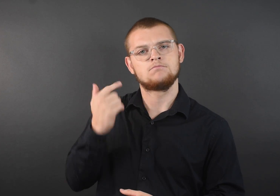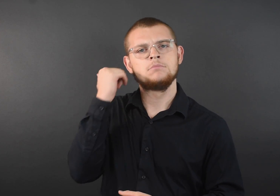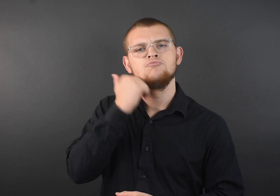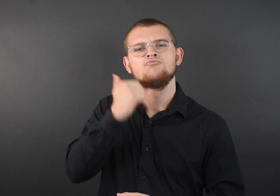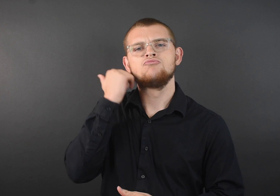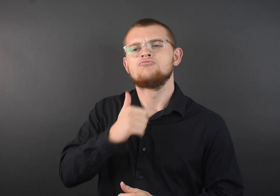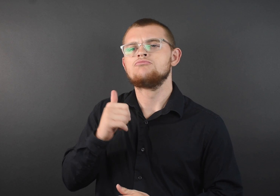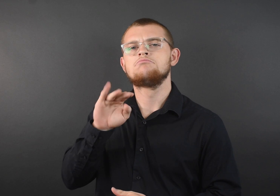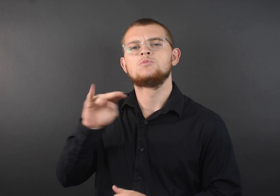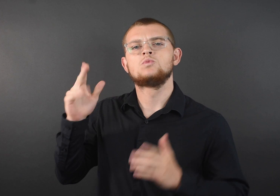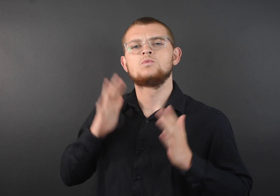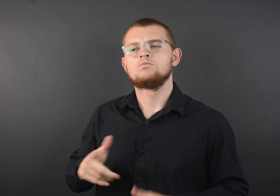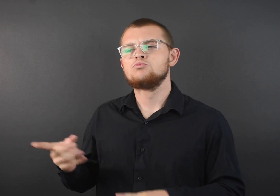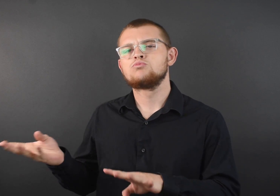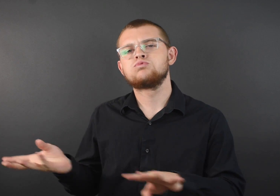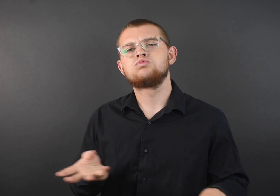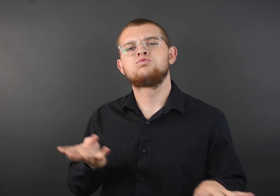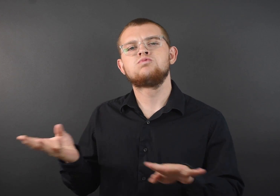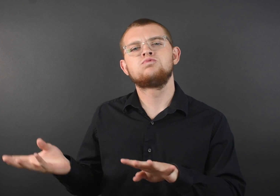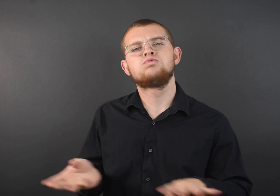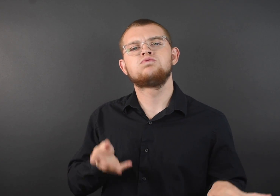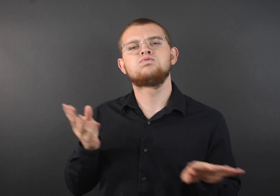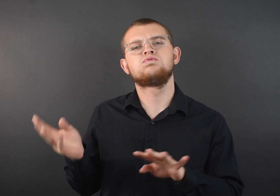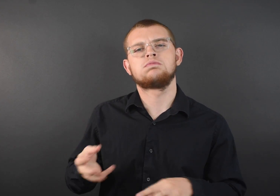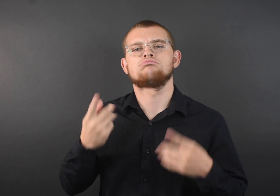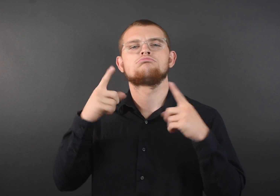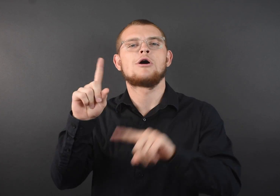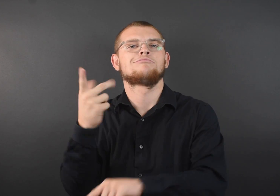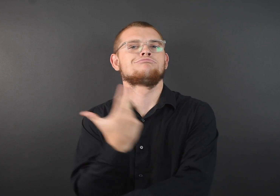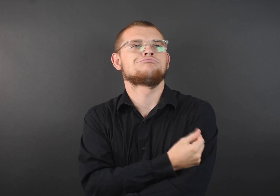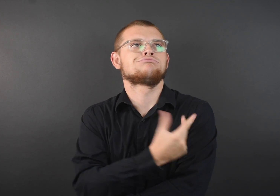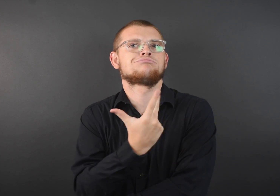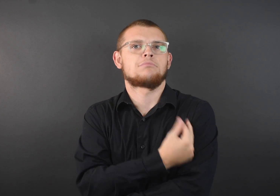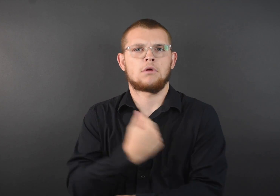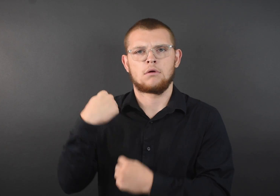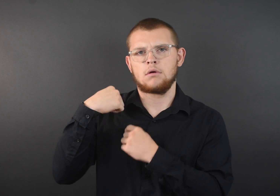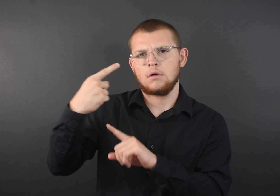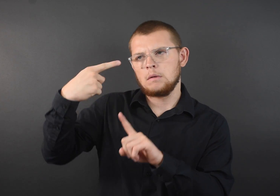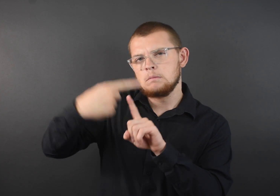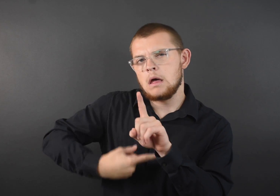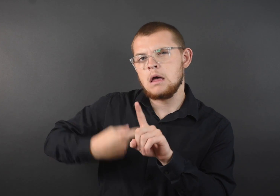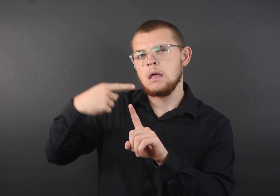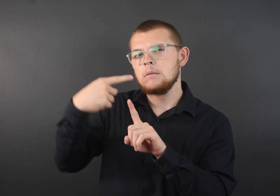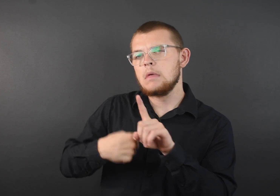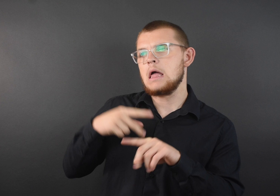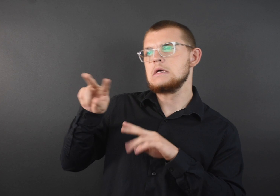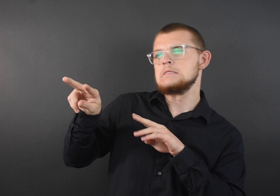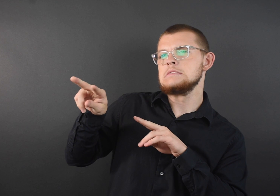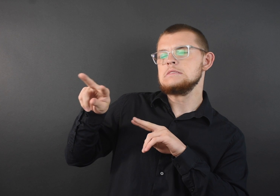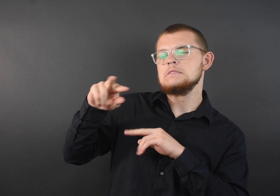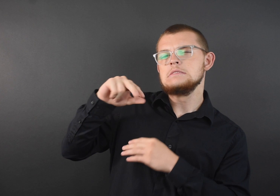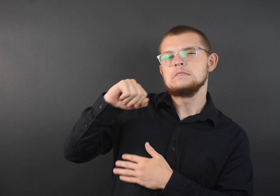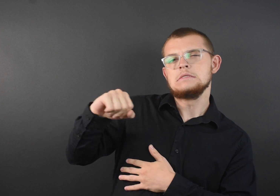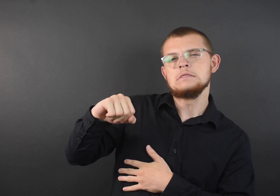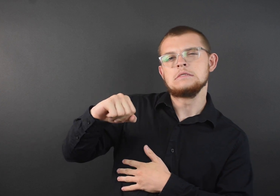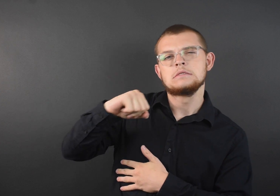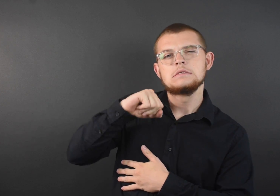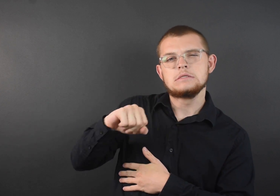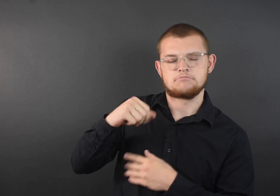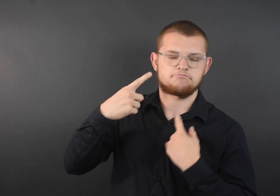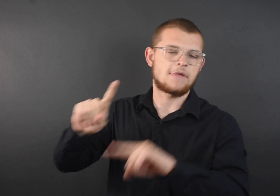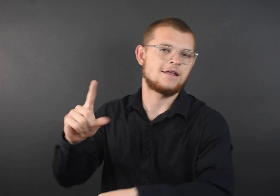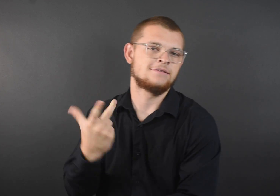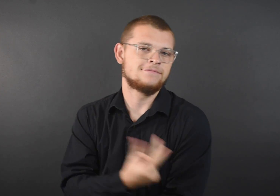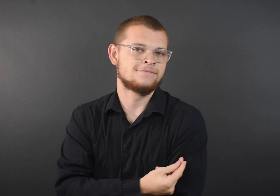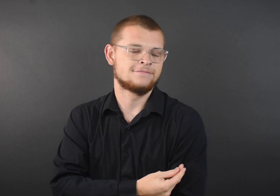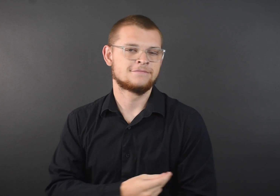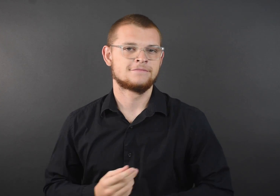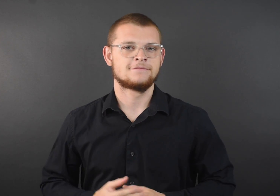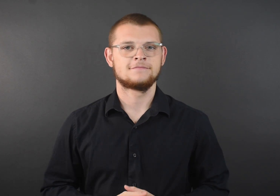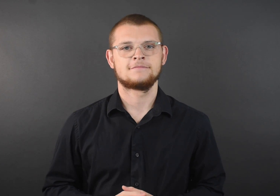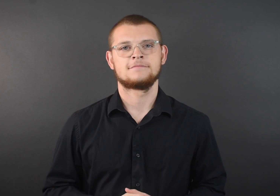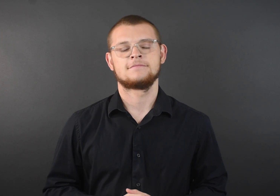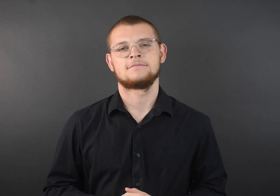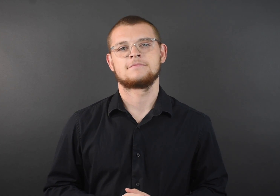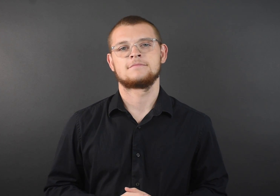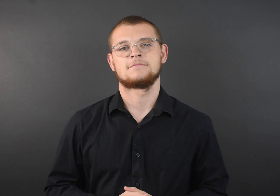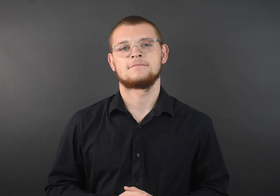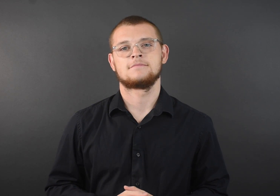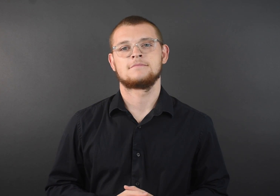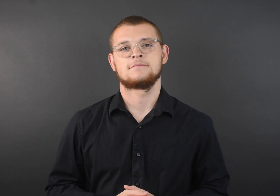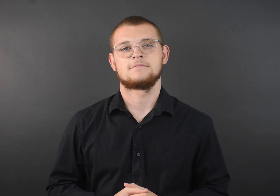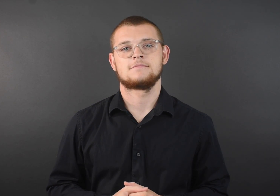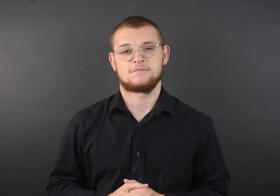Every day, a slow stream of Minnesotans finally is getting vaccinated after months of hesitancy.